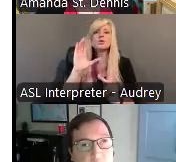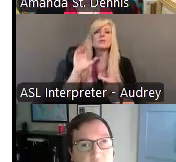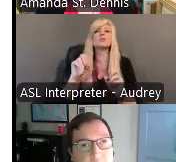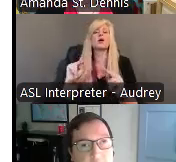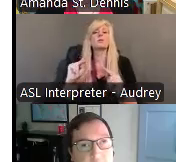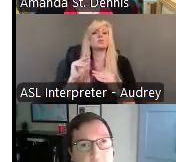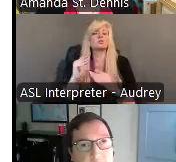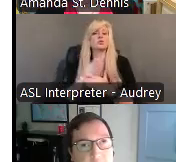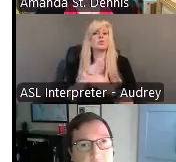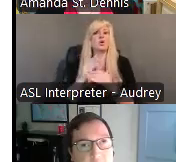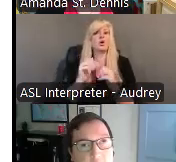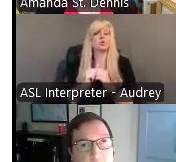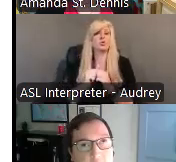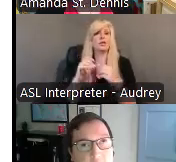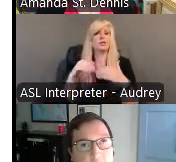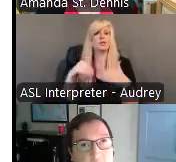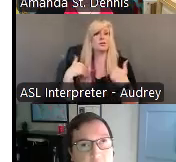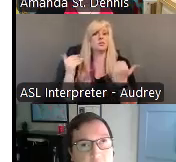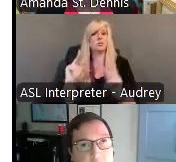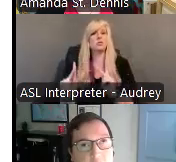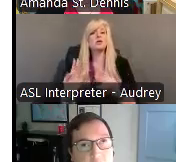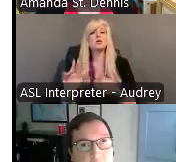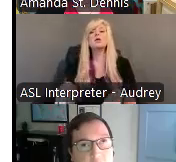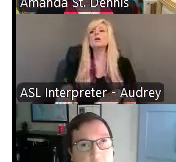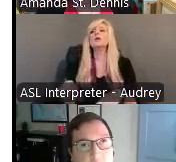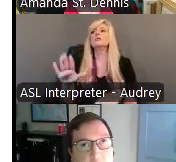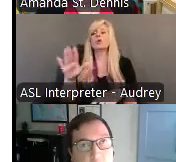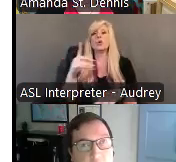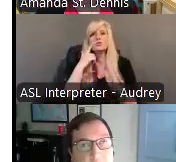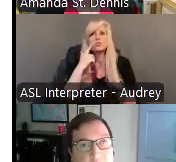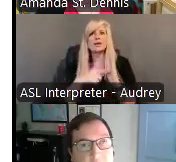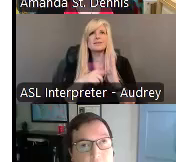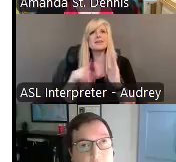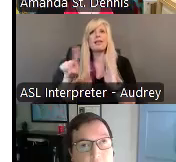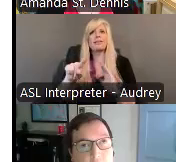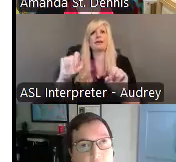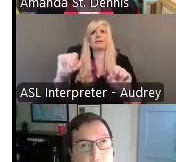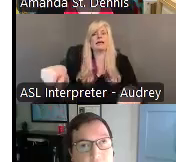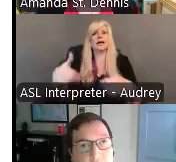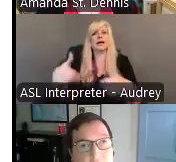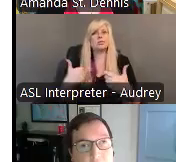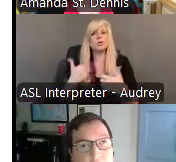leadership opportunities. So recognize that it's who you're working with, you're working with youth